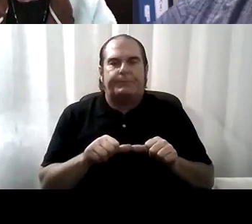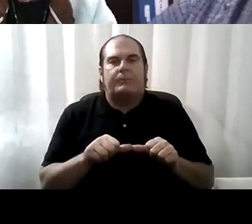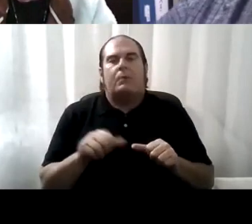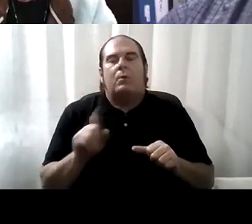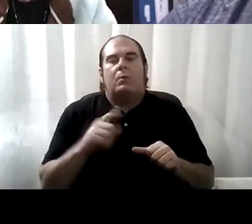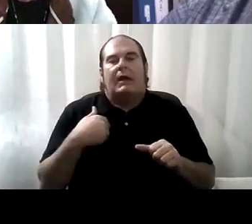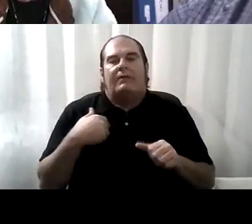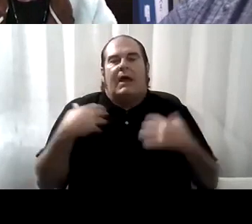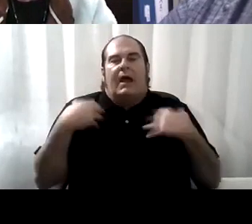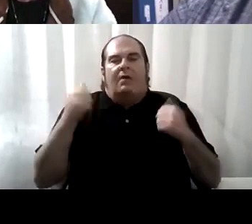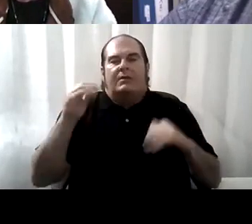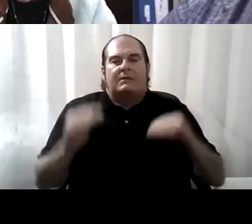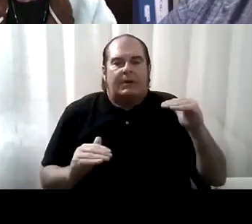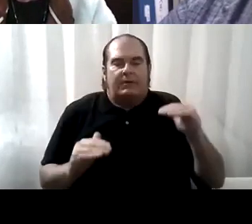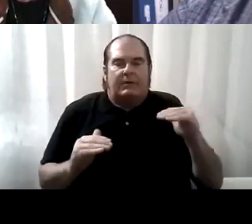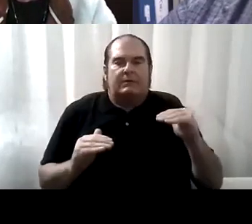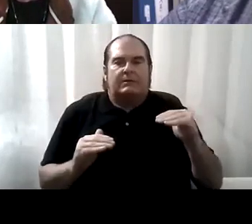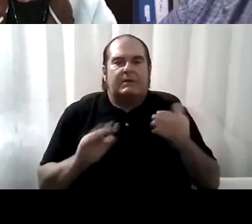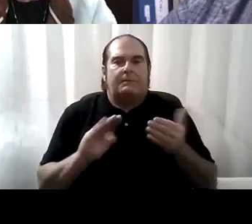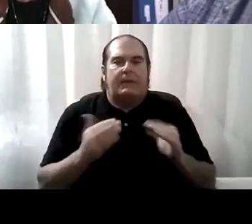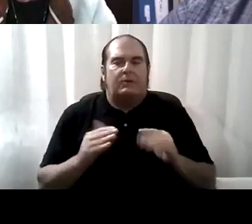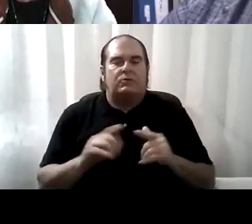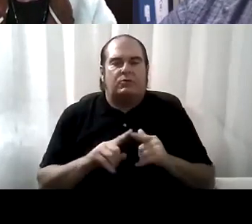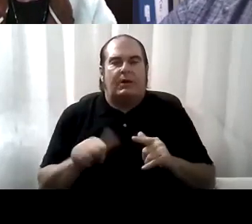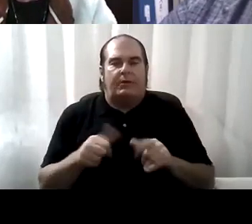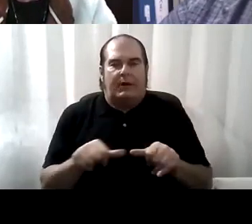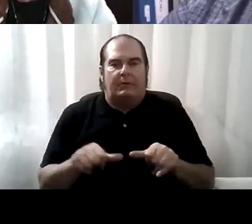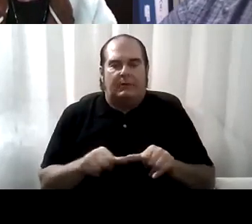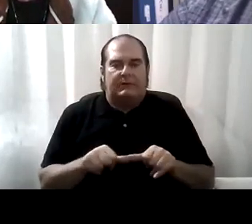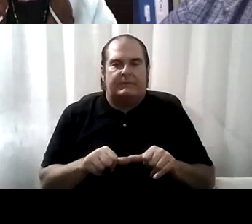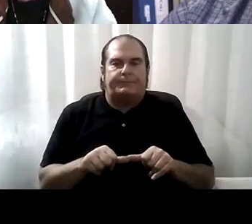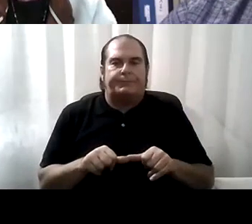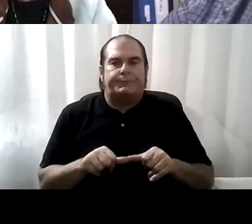Our unit care coordination unit helps address some of those, for example, I'll go through